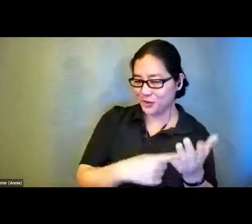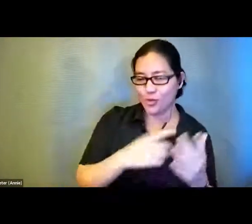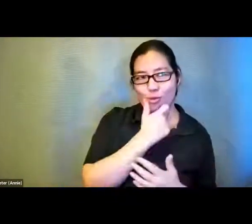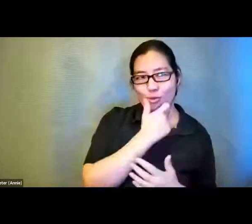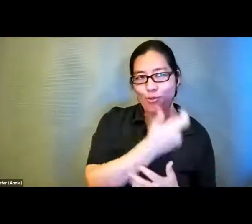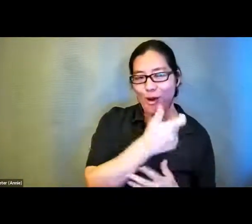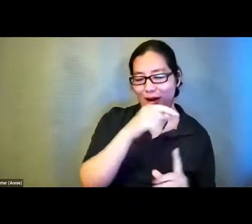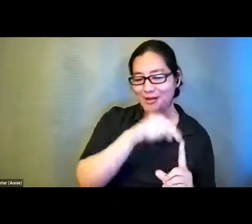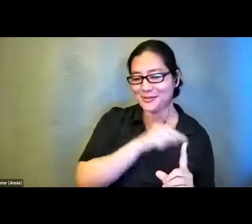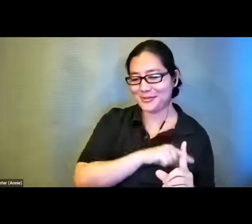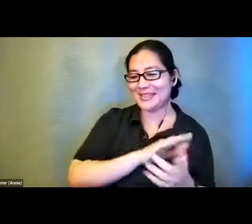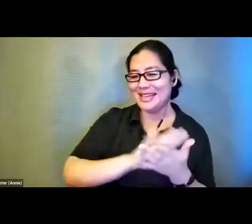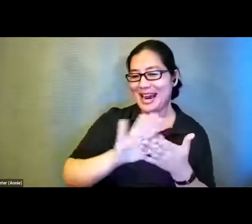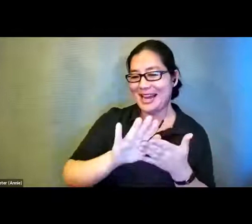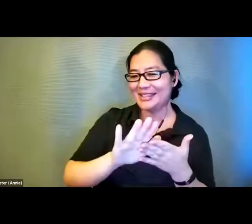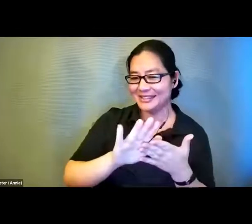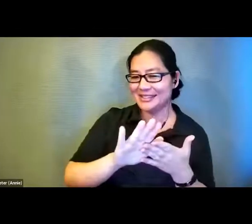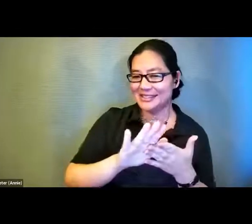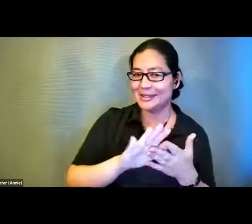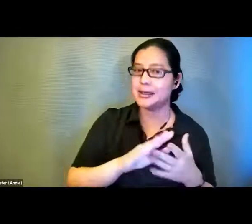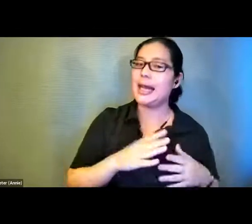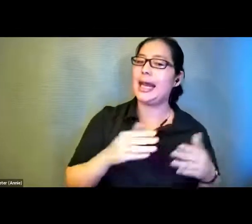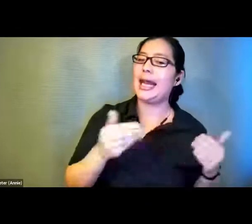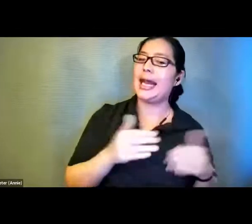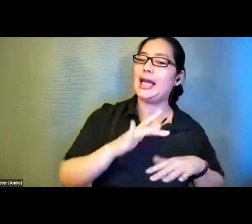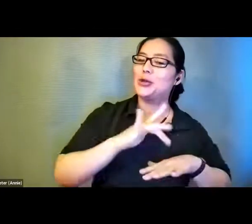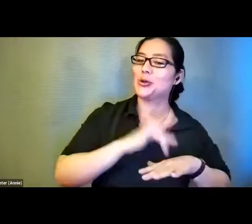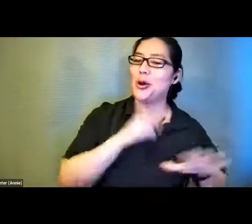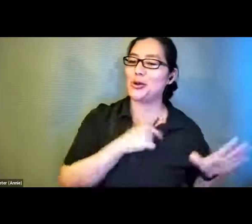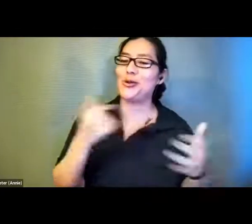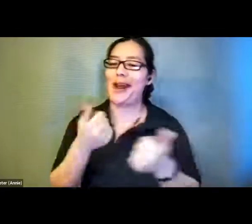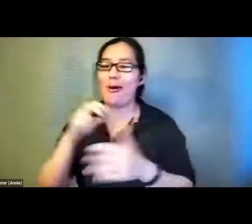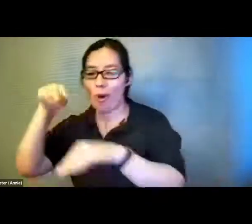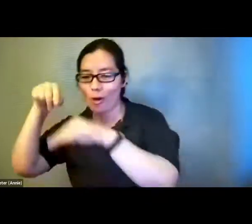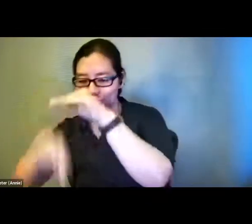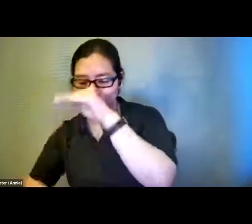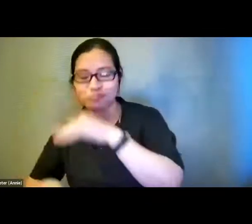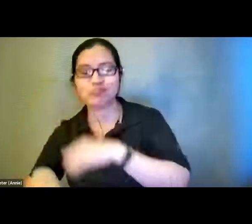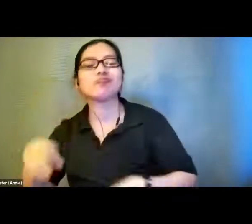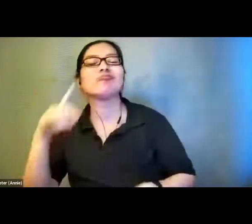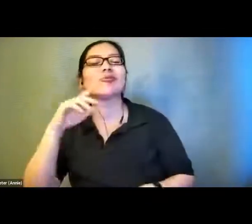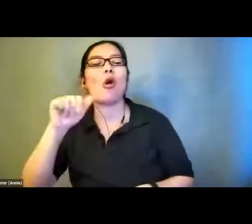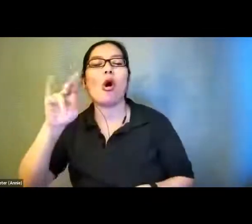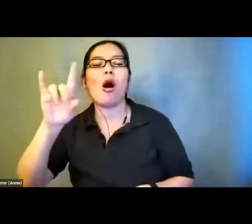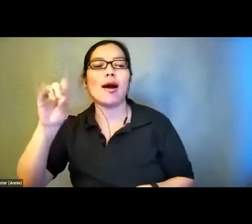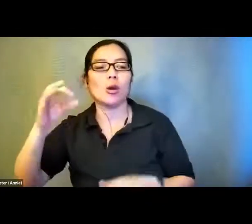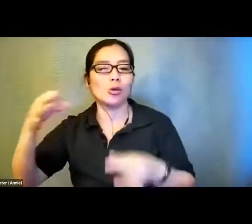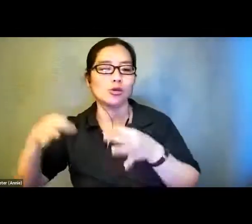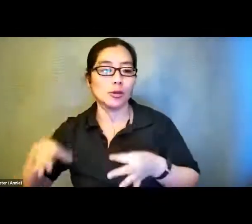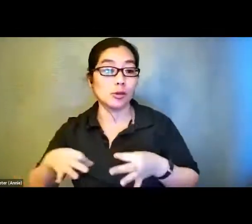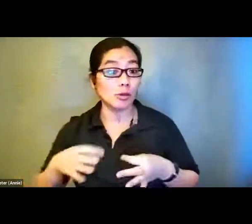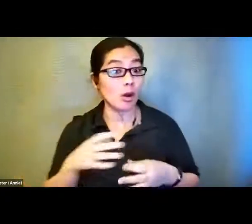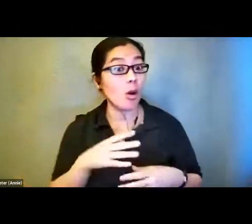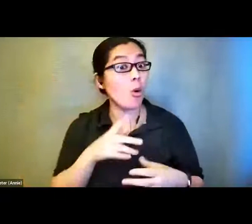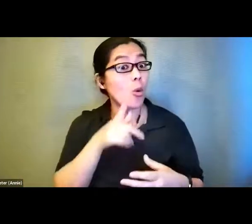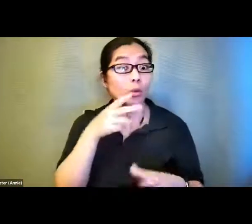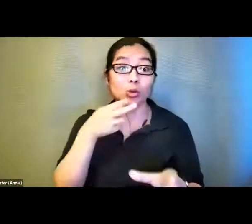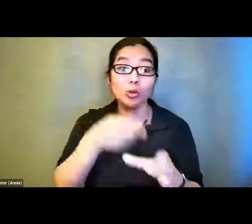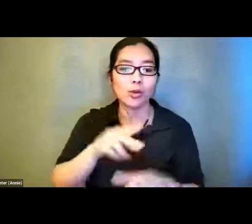description approaches. We have the wonderful Thomas Reid joining us as our moderator today.